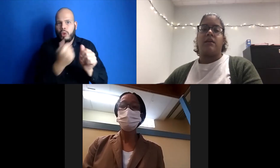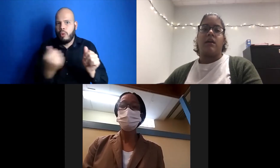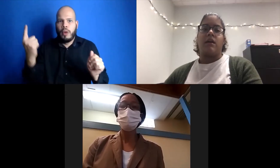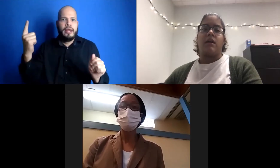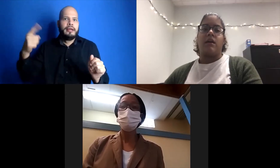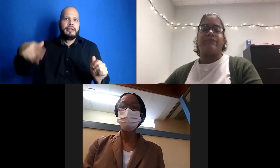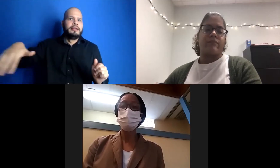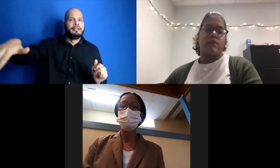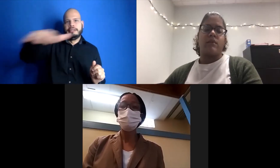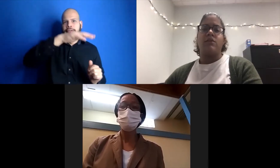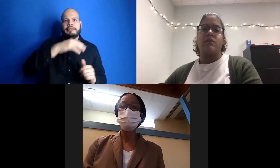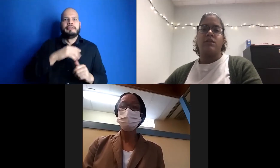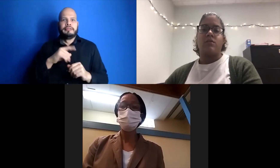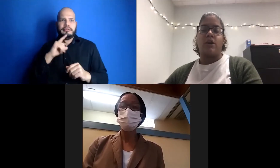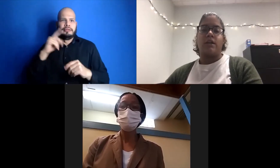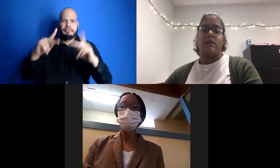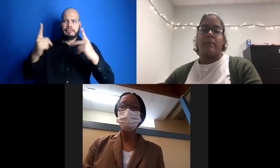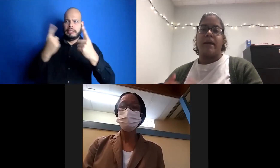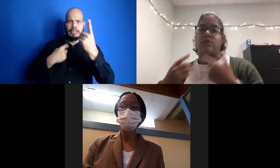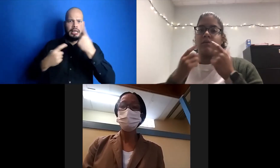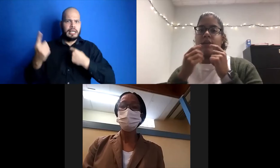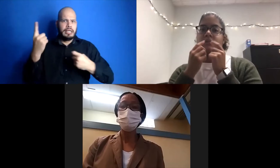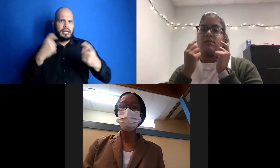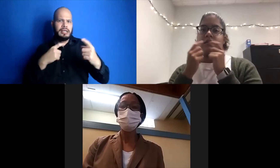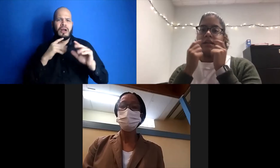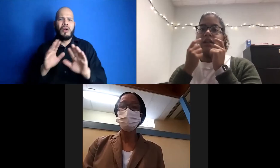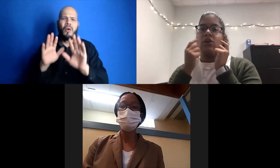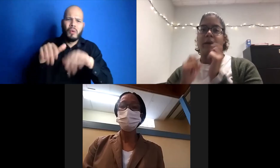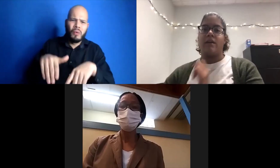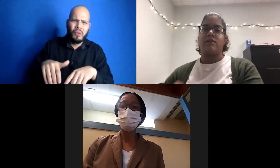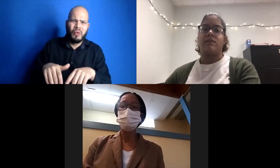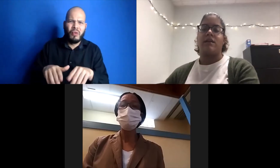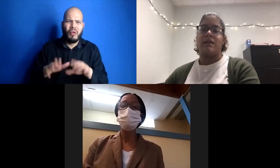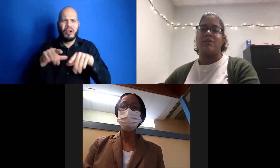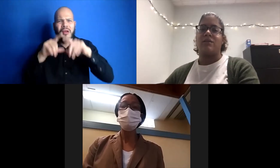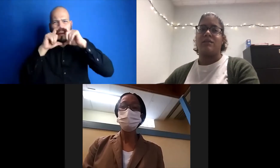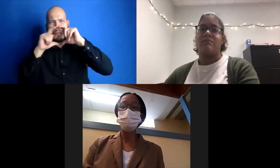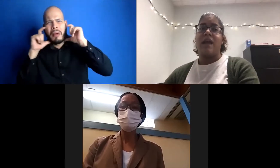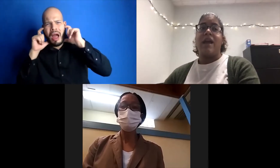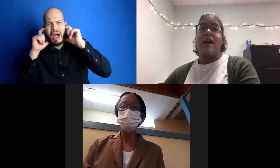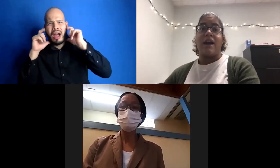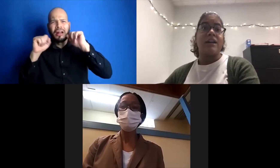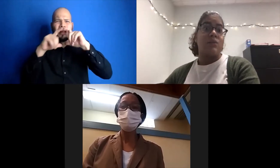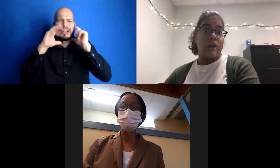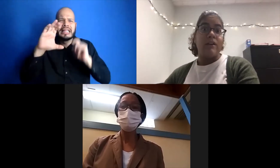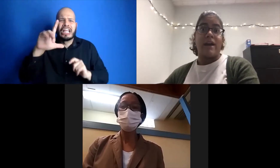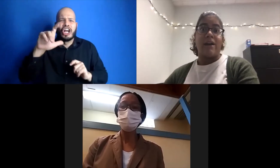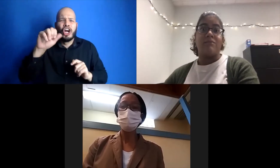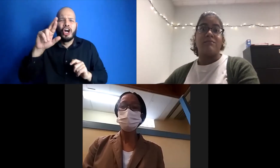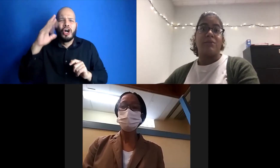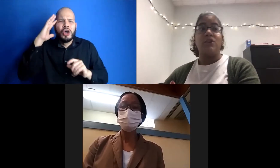oh you can just wear a mask that's the clear mask and I told them I could wear that but you won't